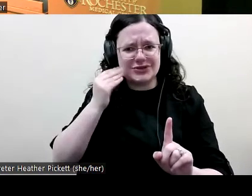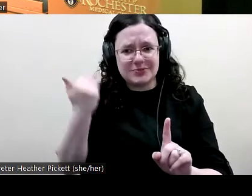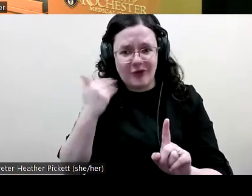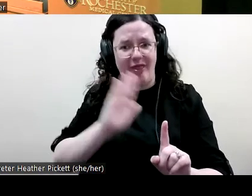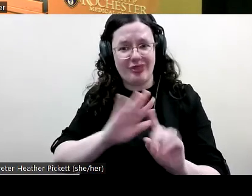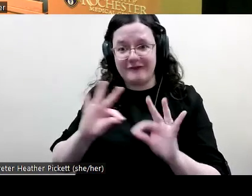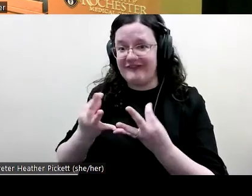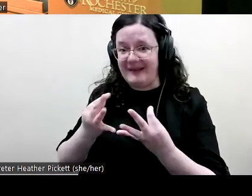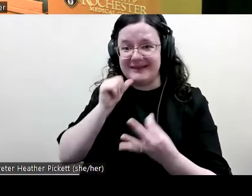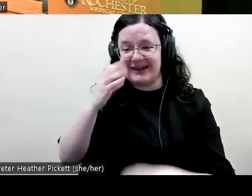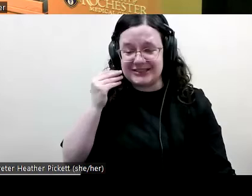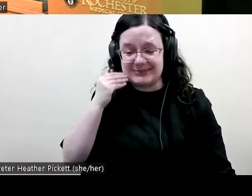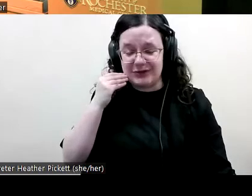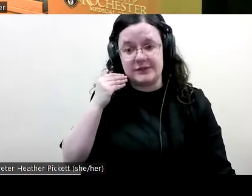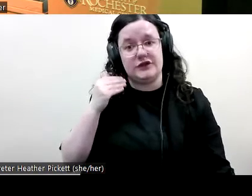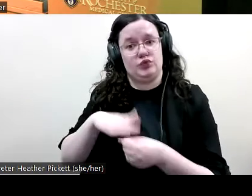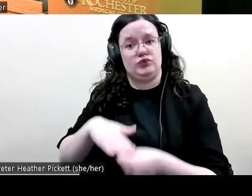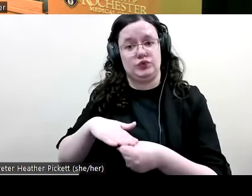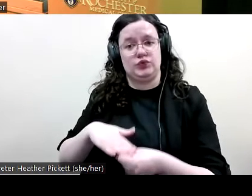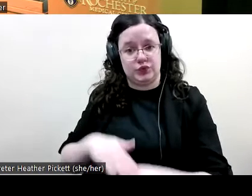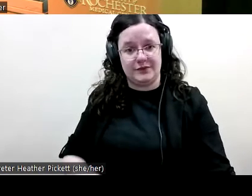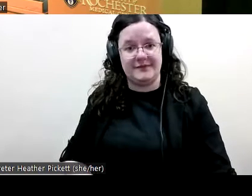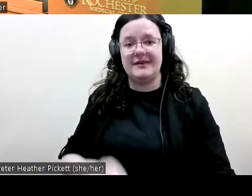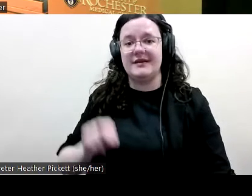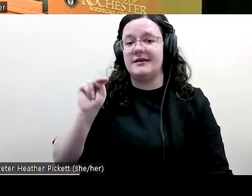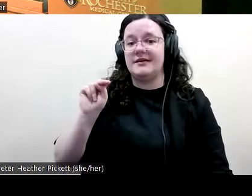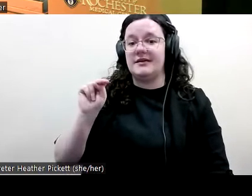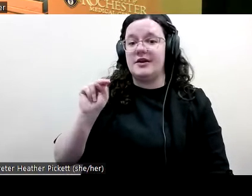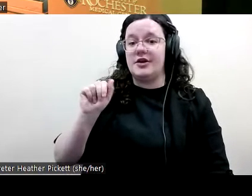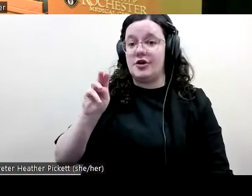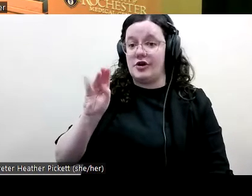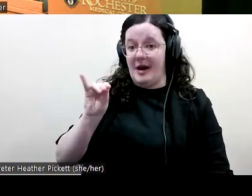with nami and the Mental Health Association it was called on pins and needles um what they found is